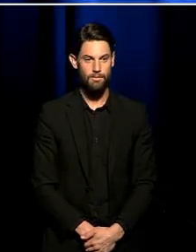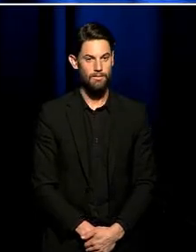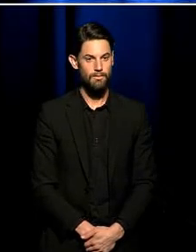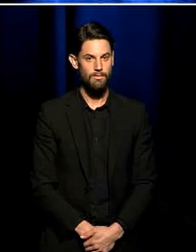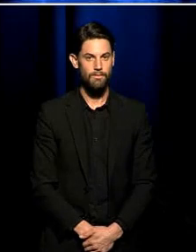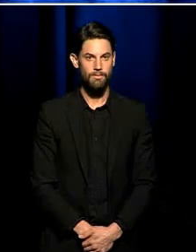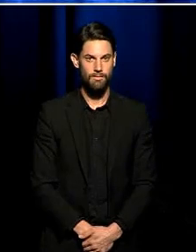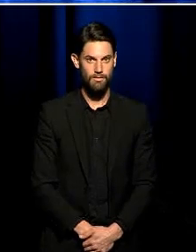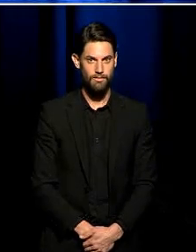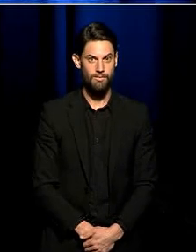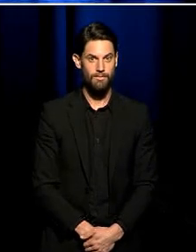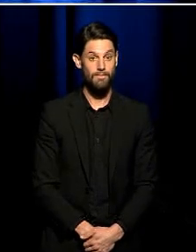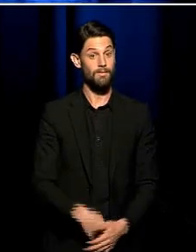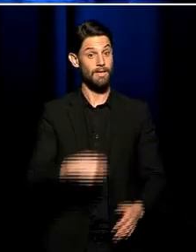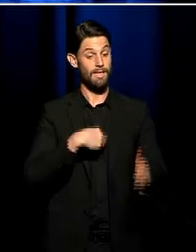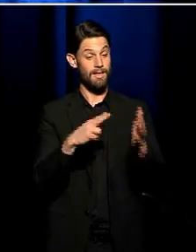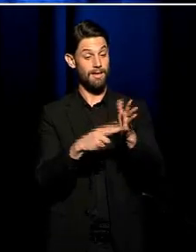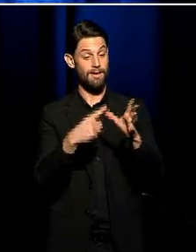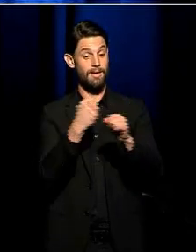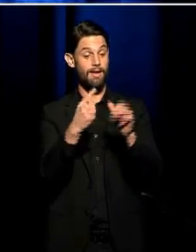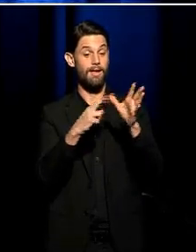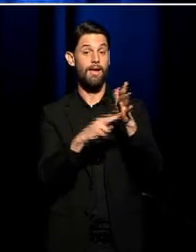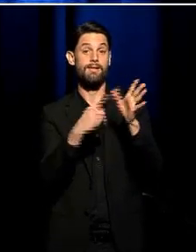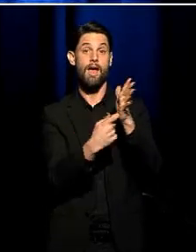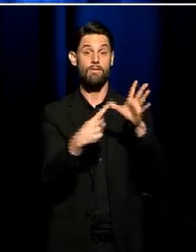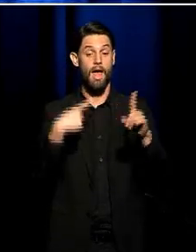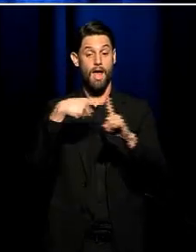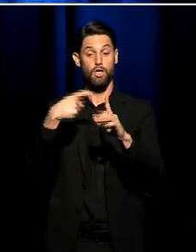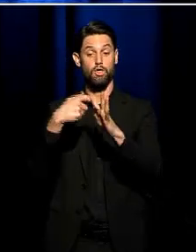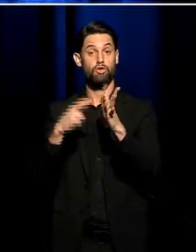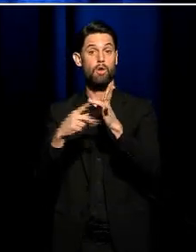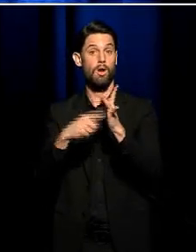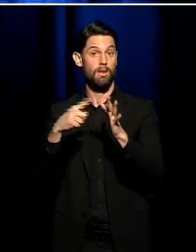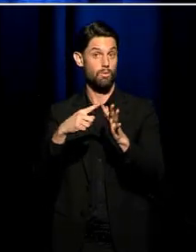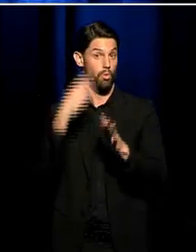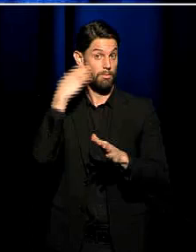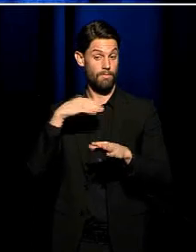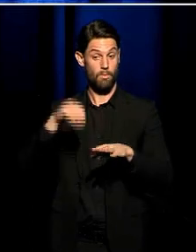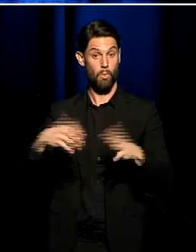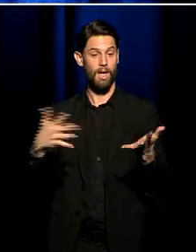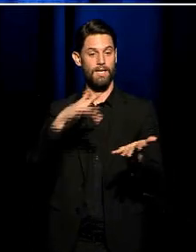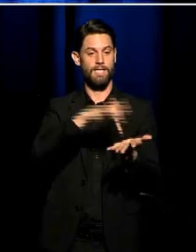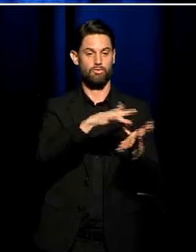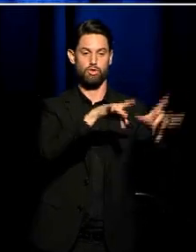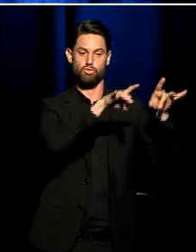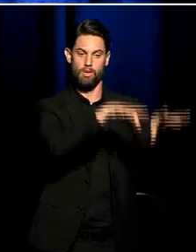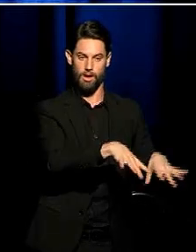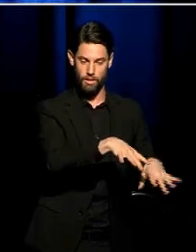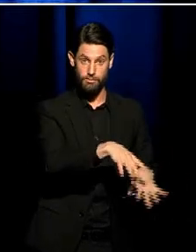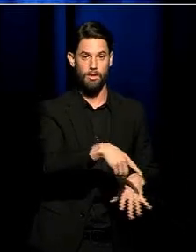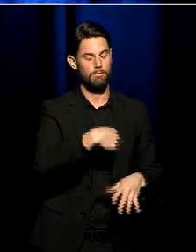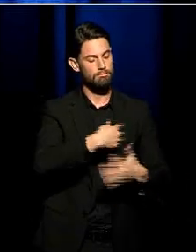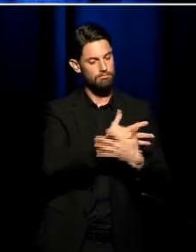As a Ngaanyatjarra and Kronie woman from Central Australia, I pay my respects to the